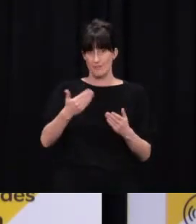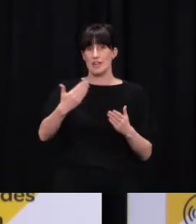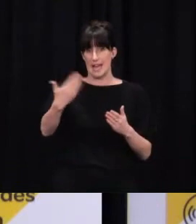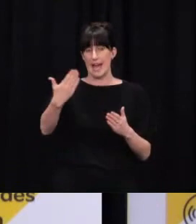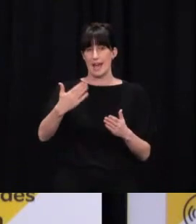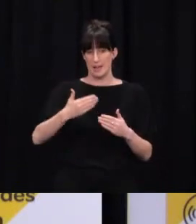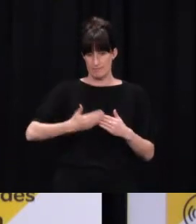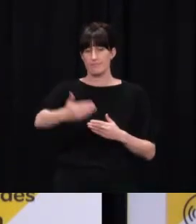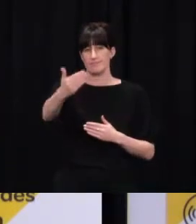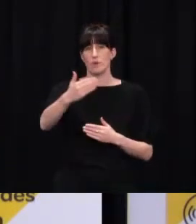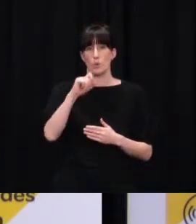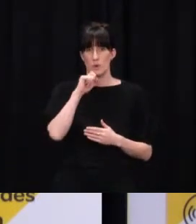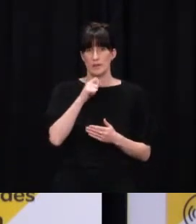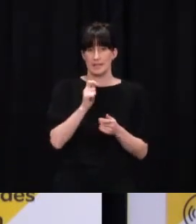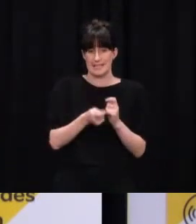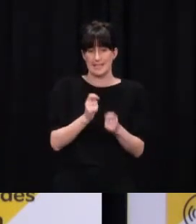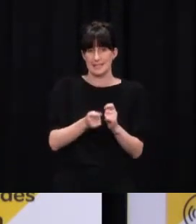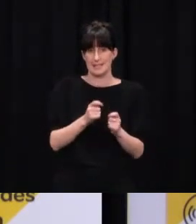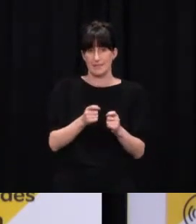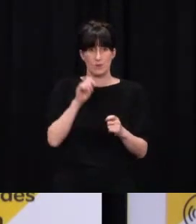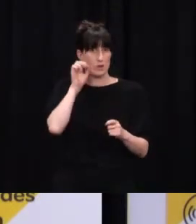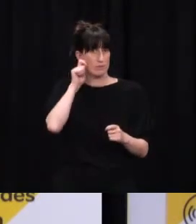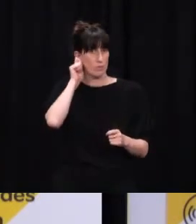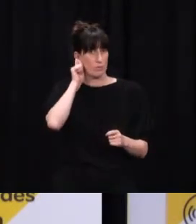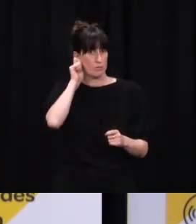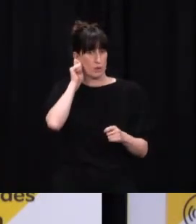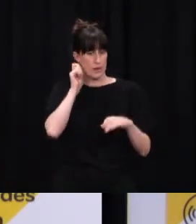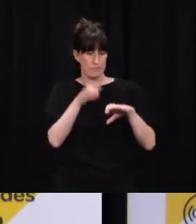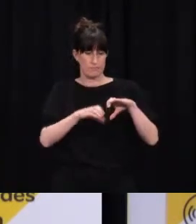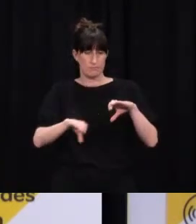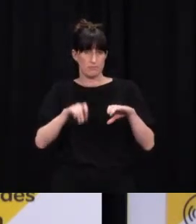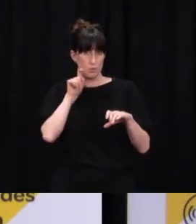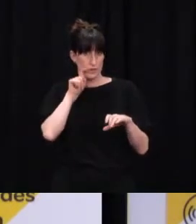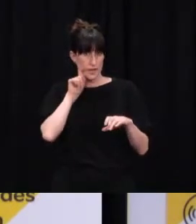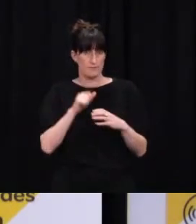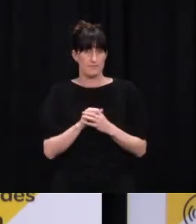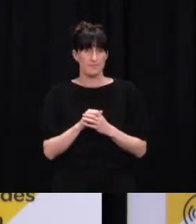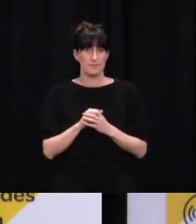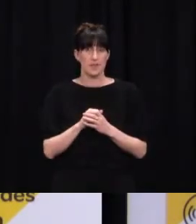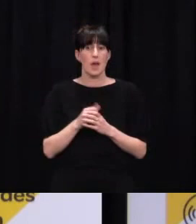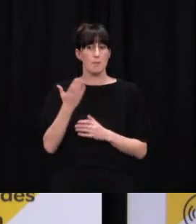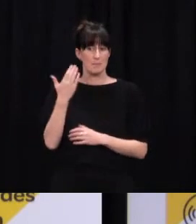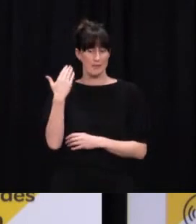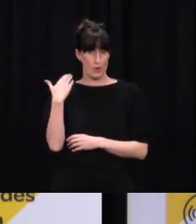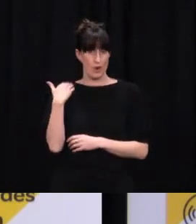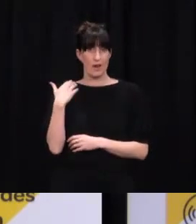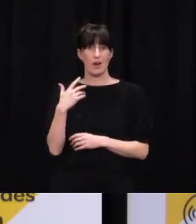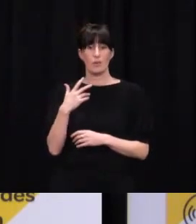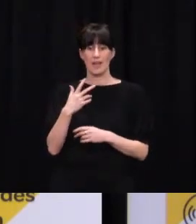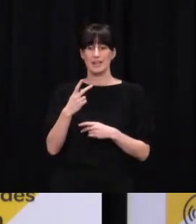as soon as the outbreak was identified, ASR moved to daily testing across the Auckland region so that's already in